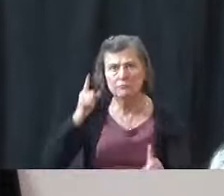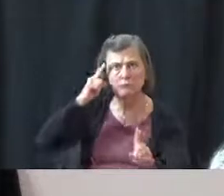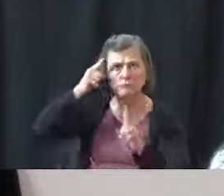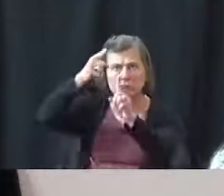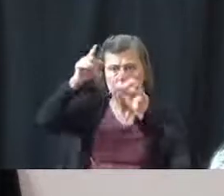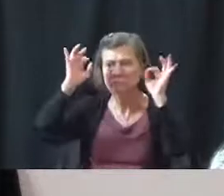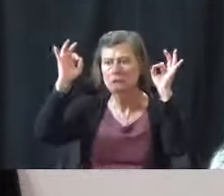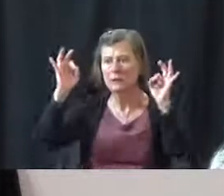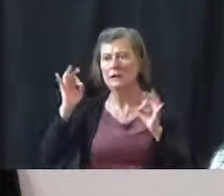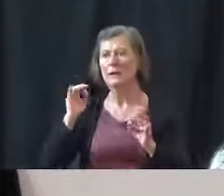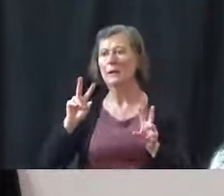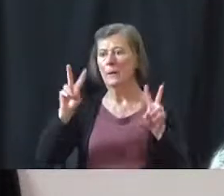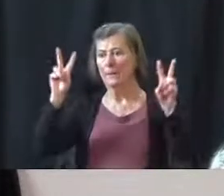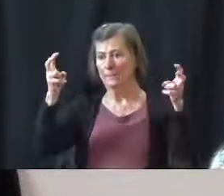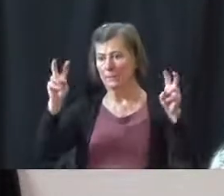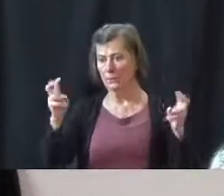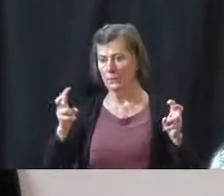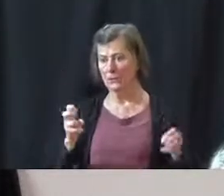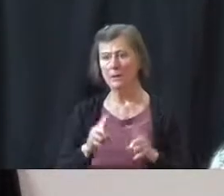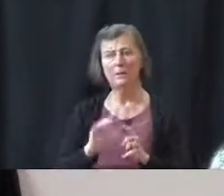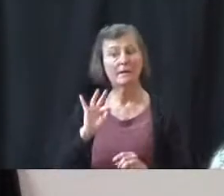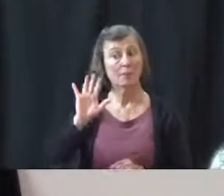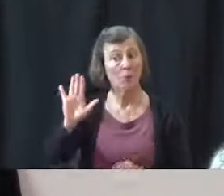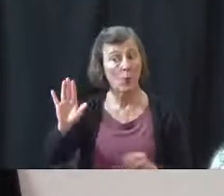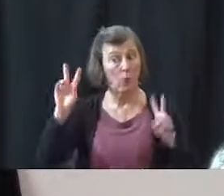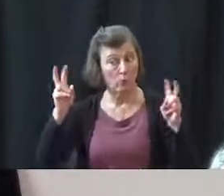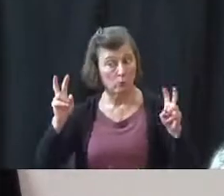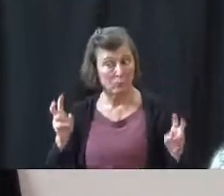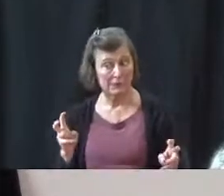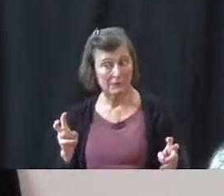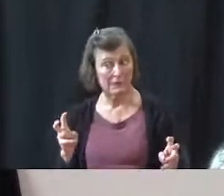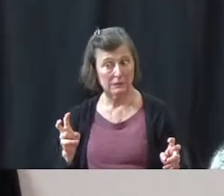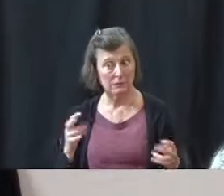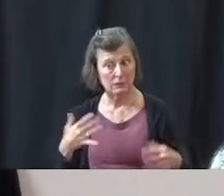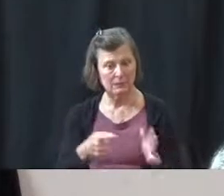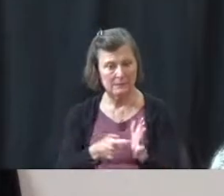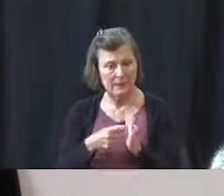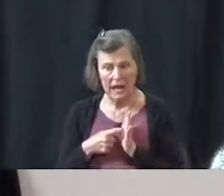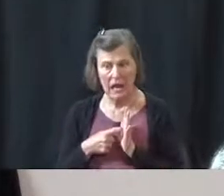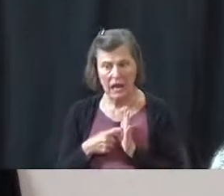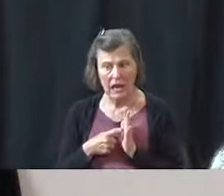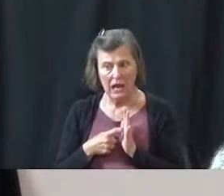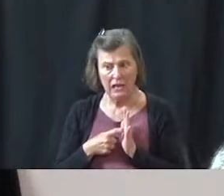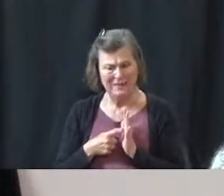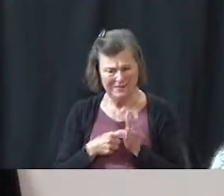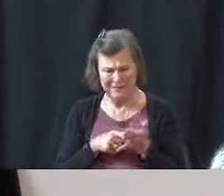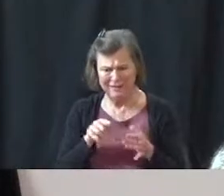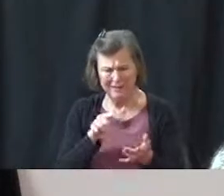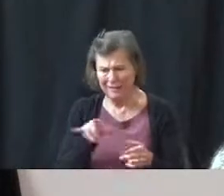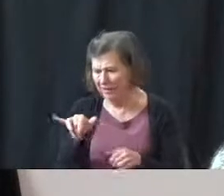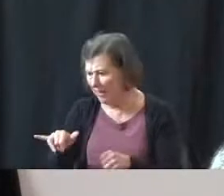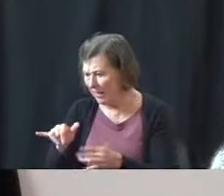But, if your principles are so demanding as to seem humanly impossible, you can get discouraged